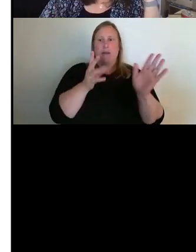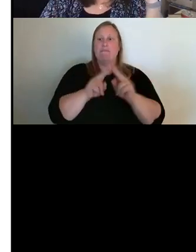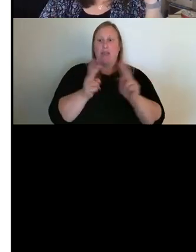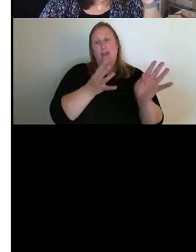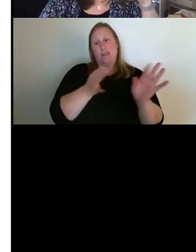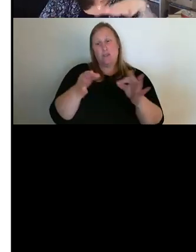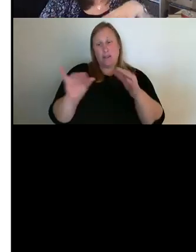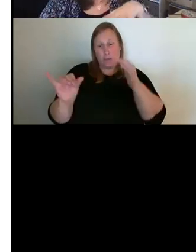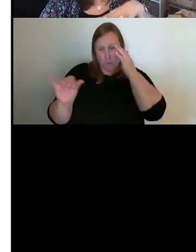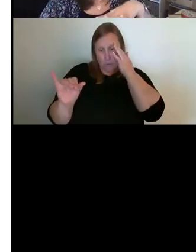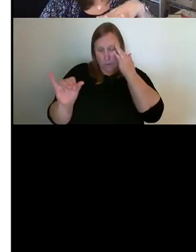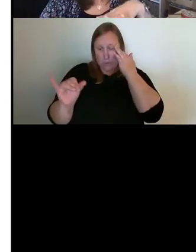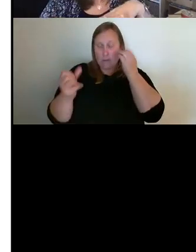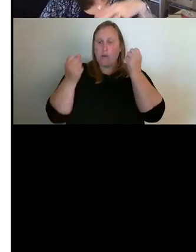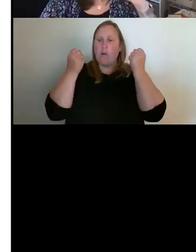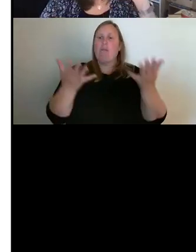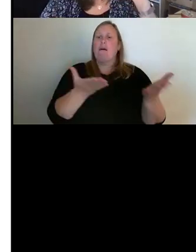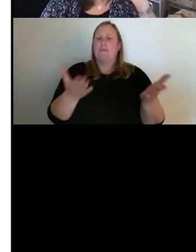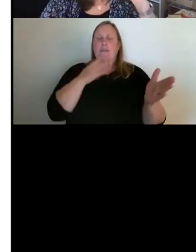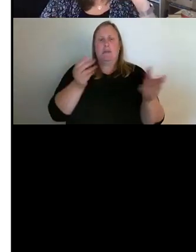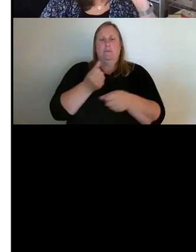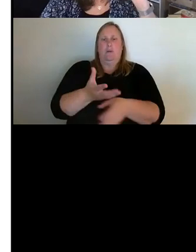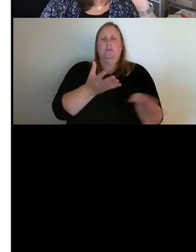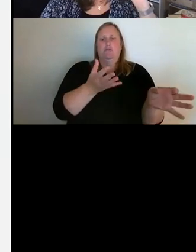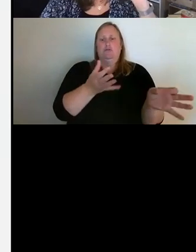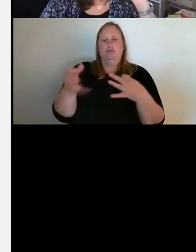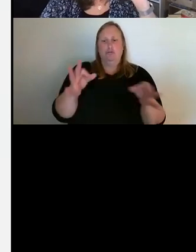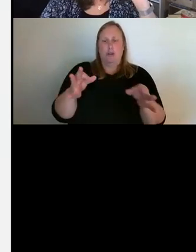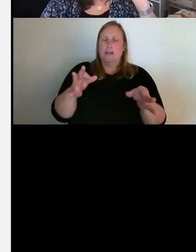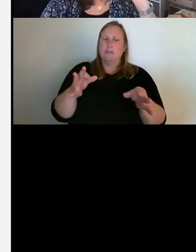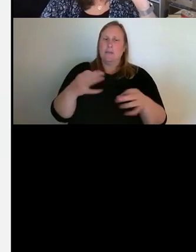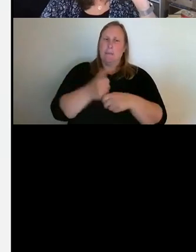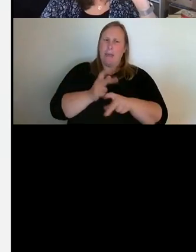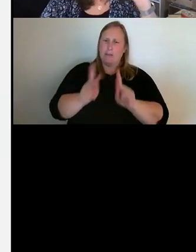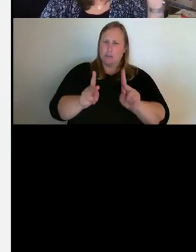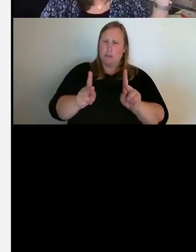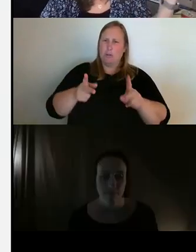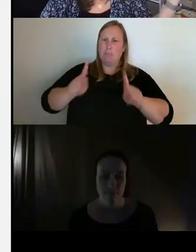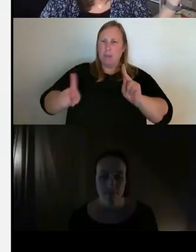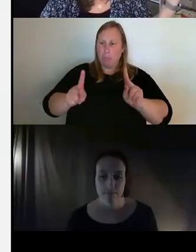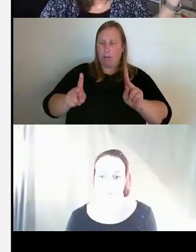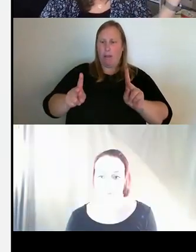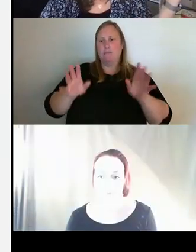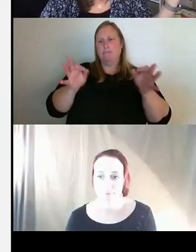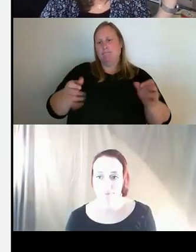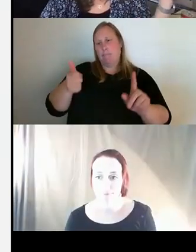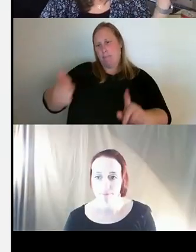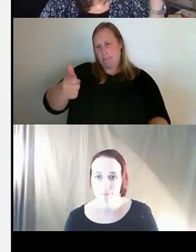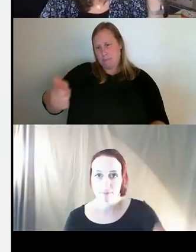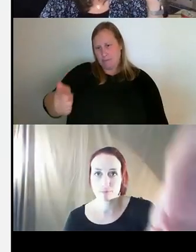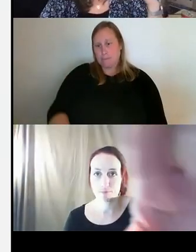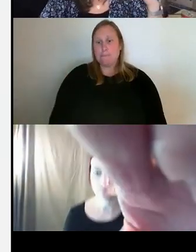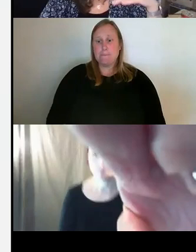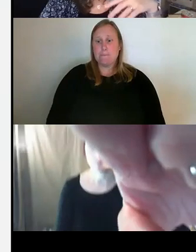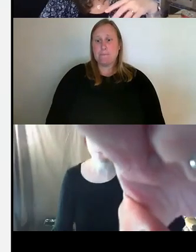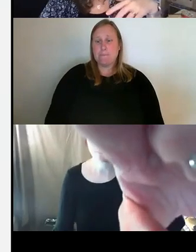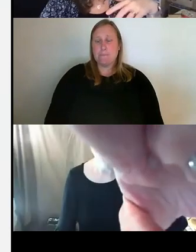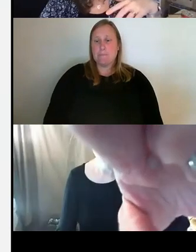We have talked about effective use of chat.